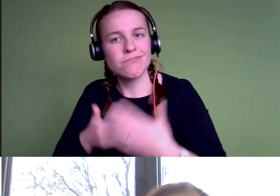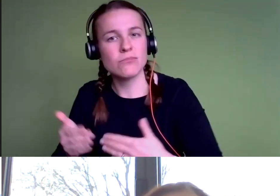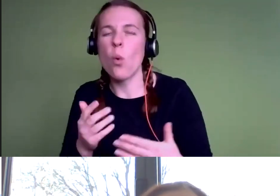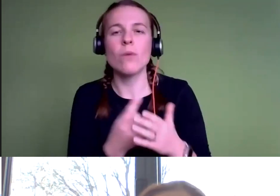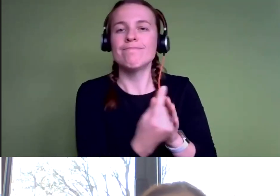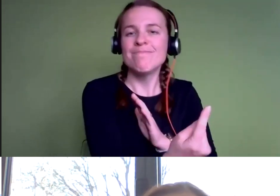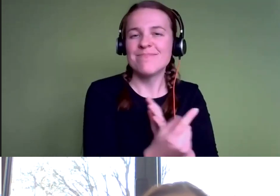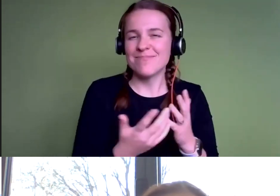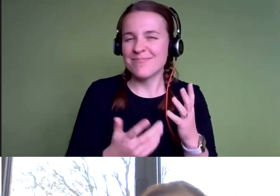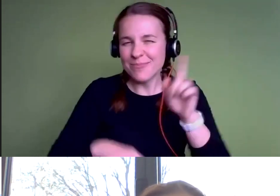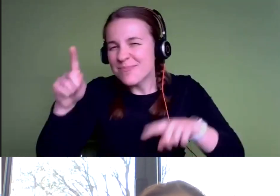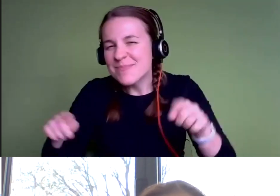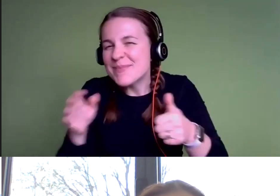a group. Maybe doing some teamwork